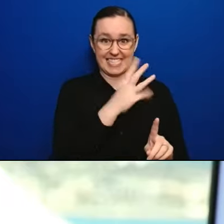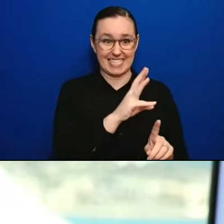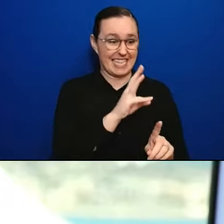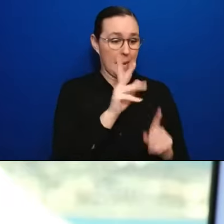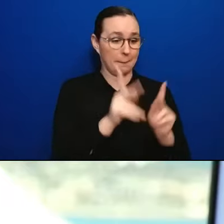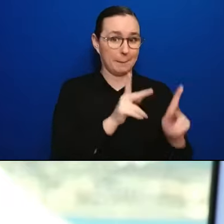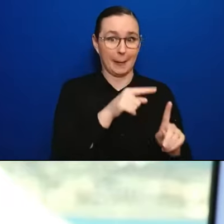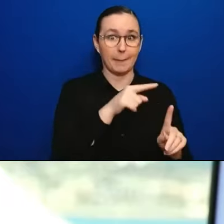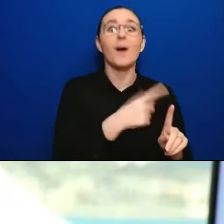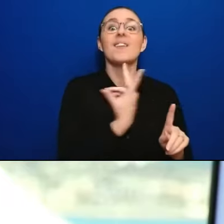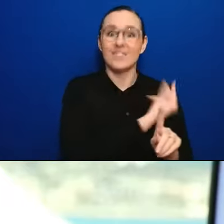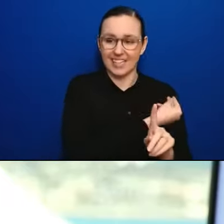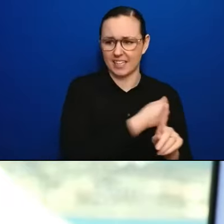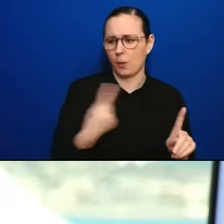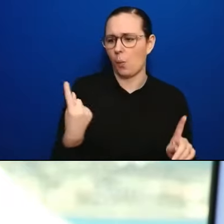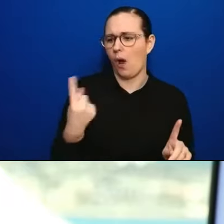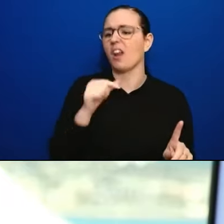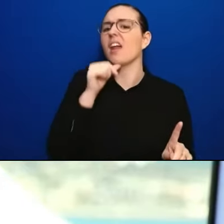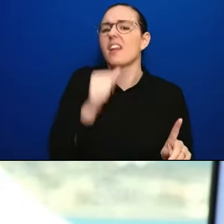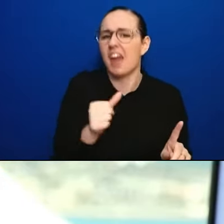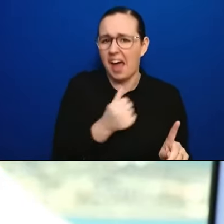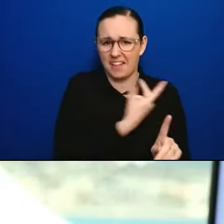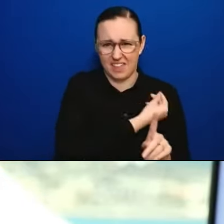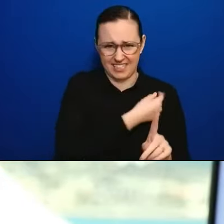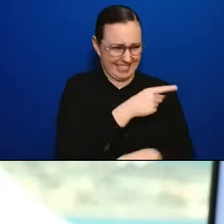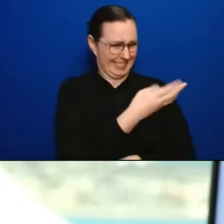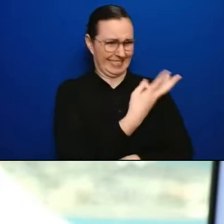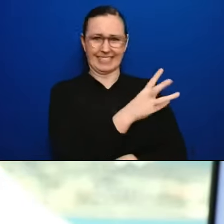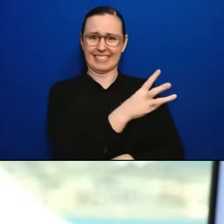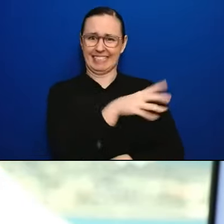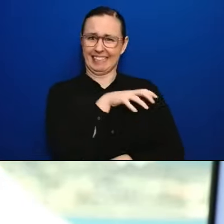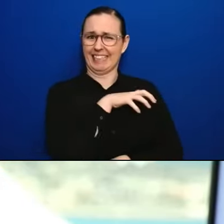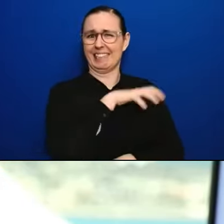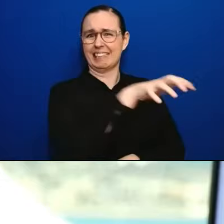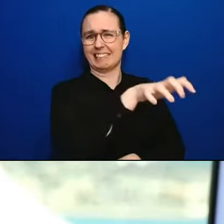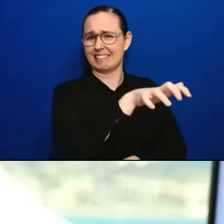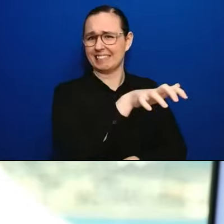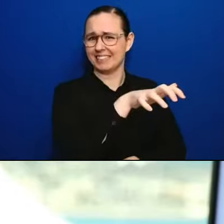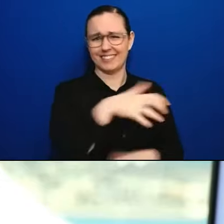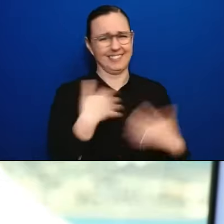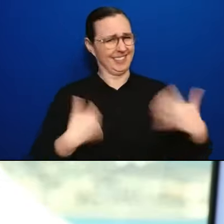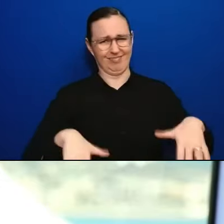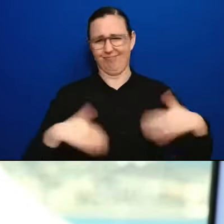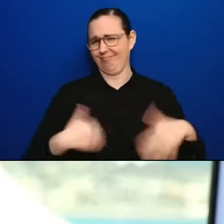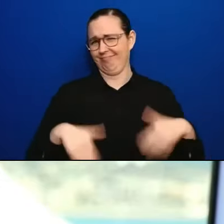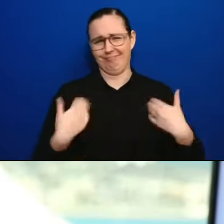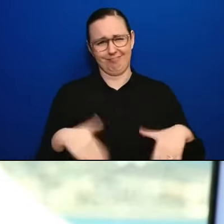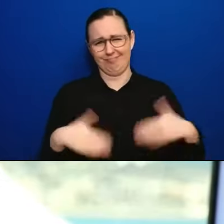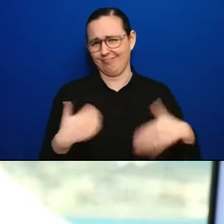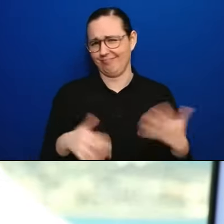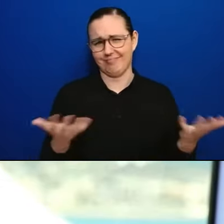it's 16 people vaccinated for every 1 person unvaccinated.